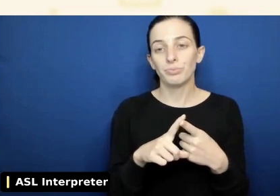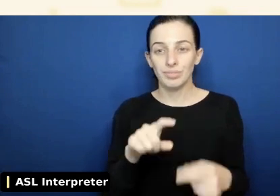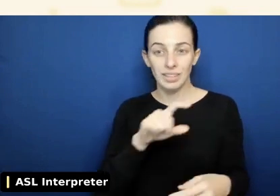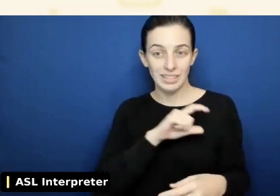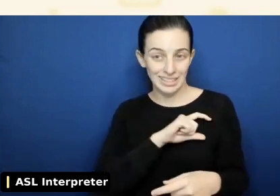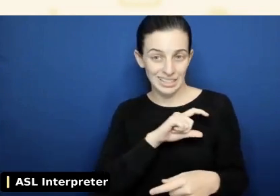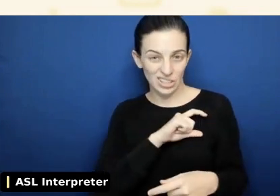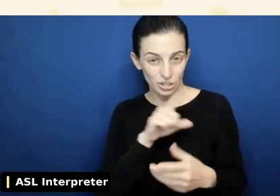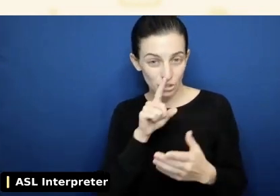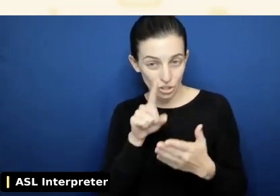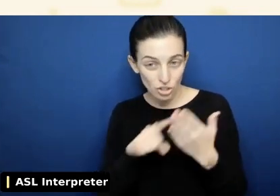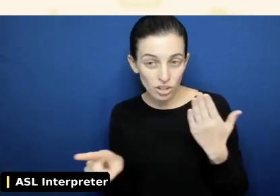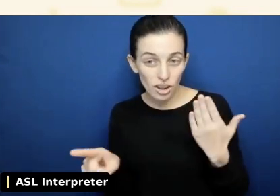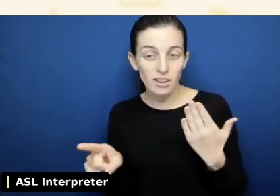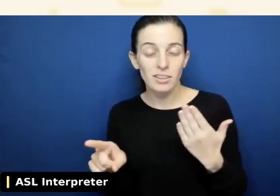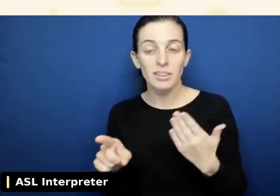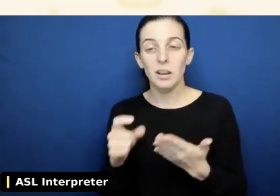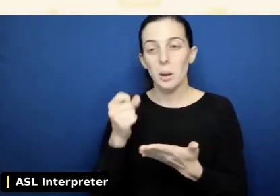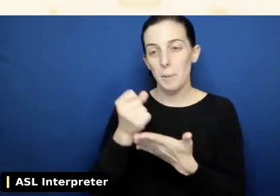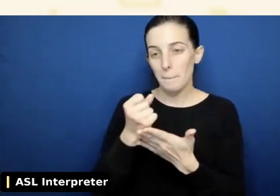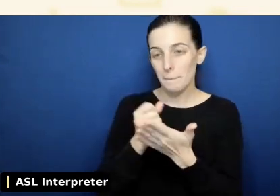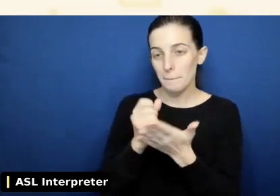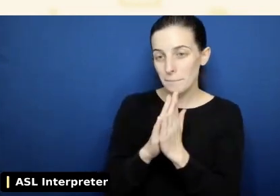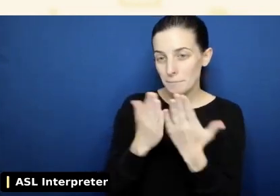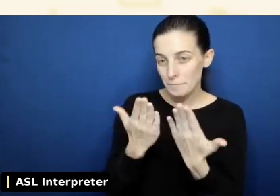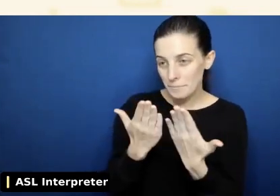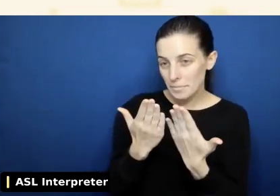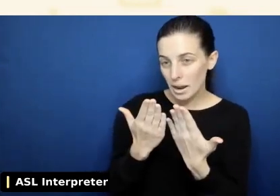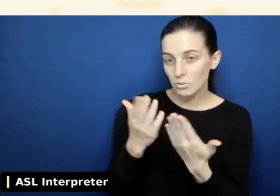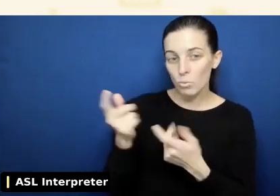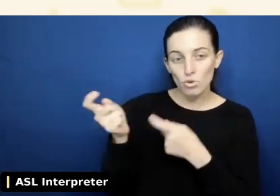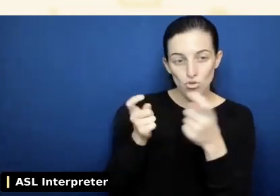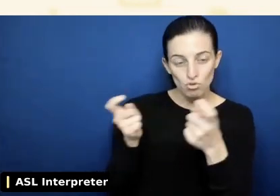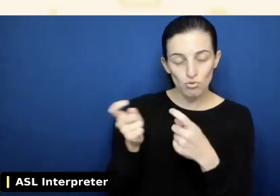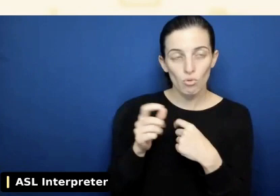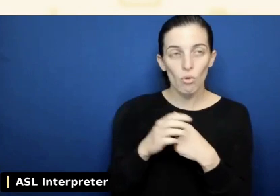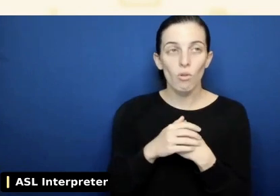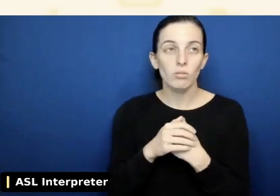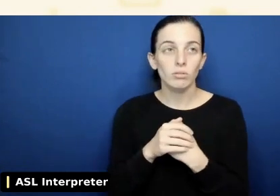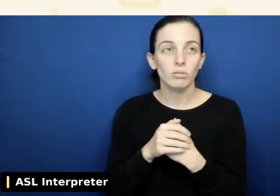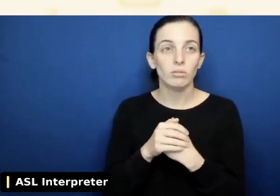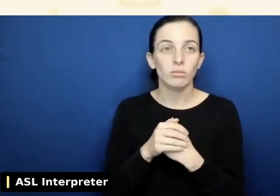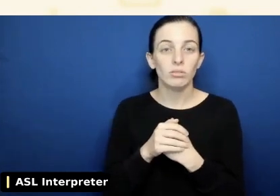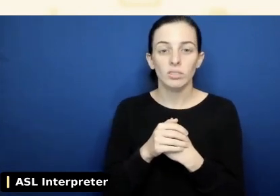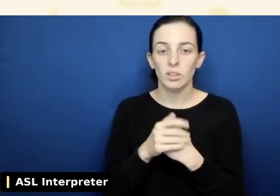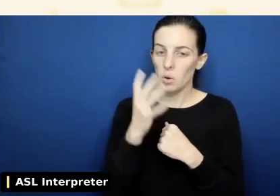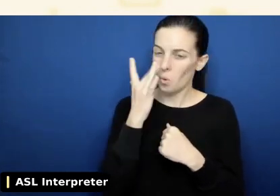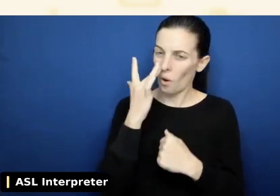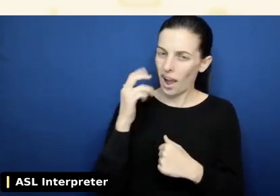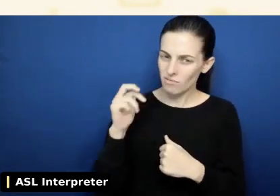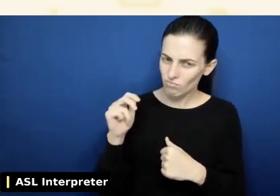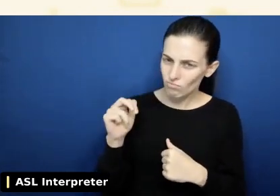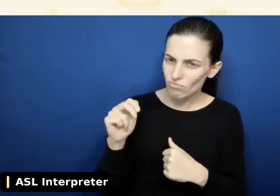passport control, and even to the gate. Because walking long distances for me is still a challenge,